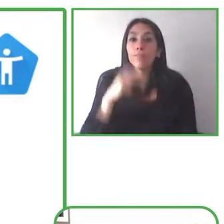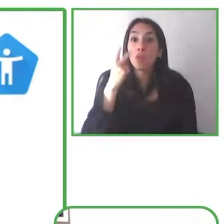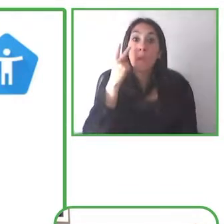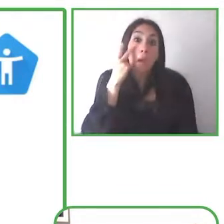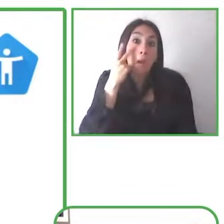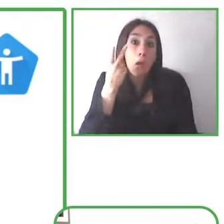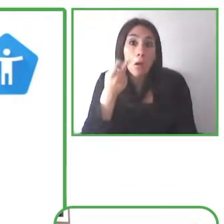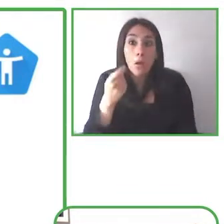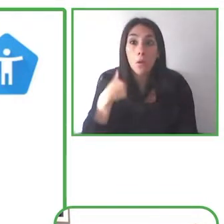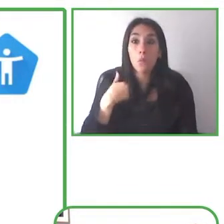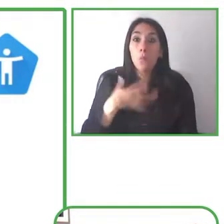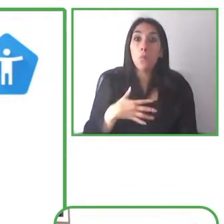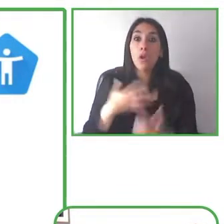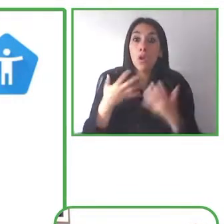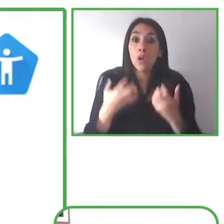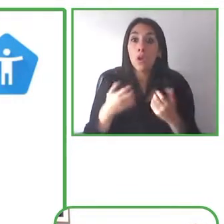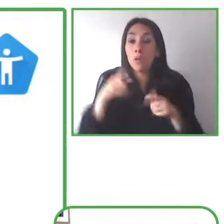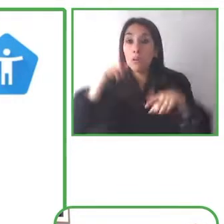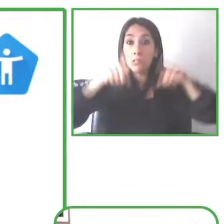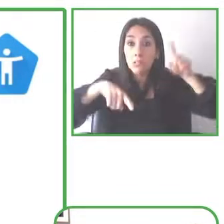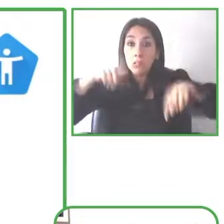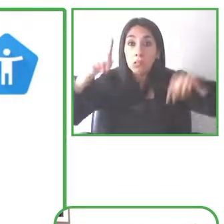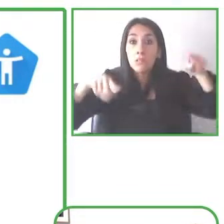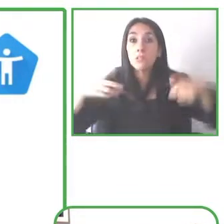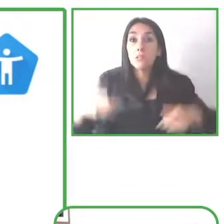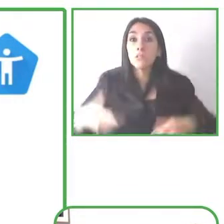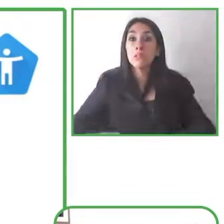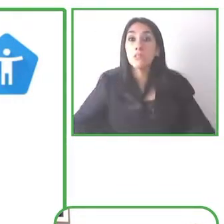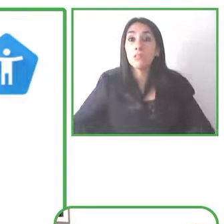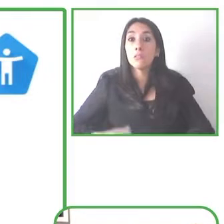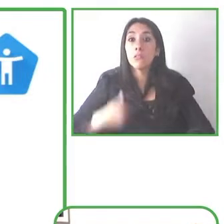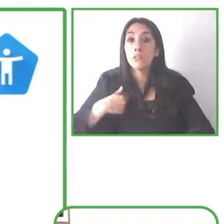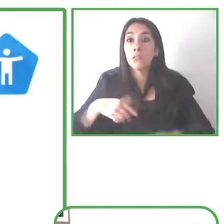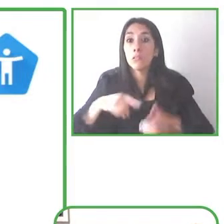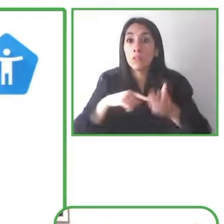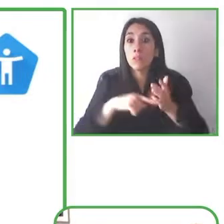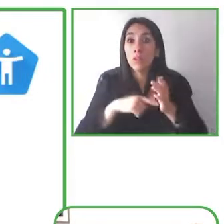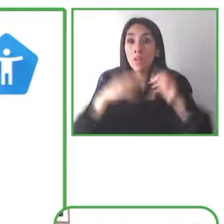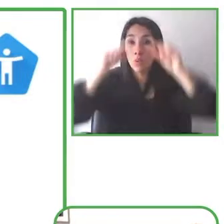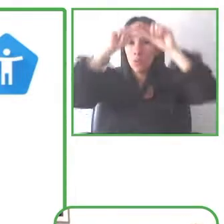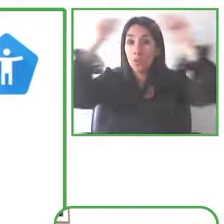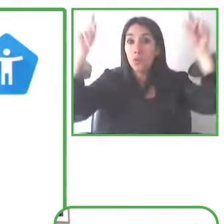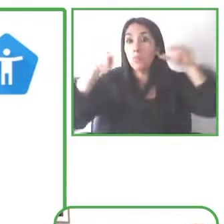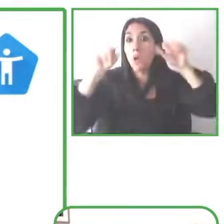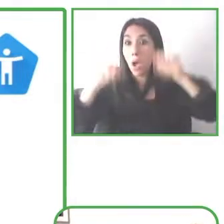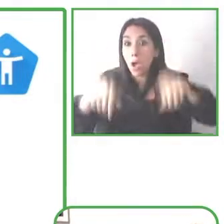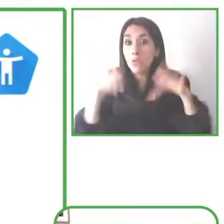Accessibility is google.com/accessibility and there's a lot of information there about